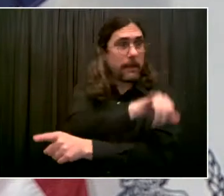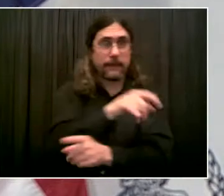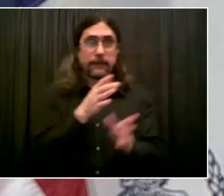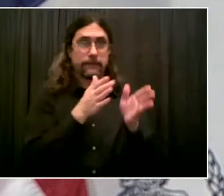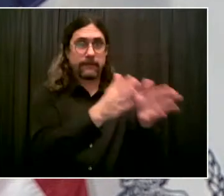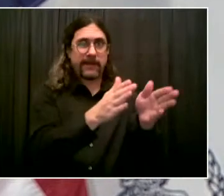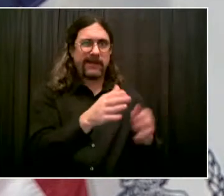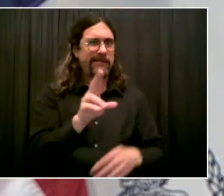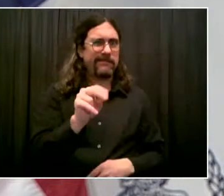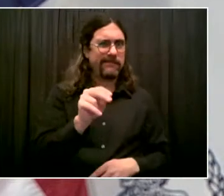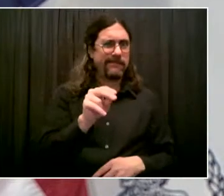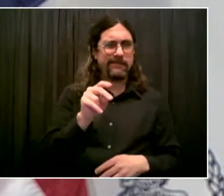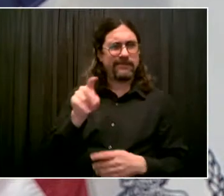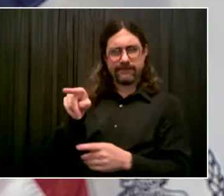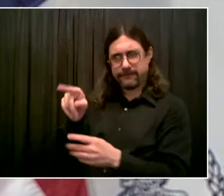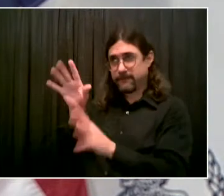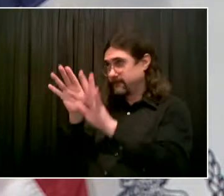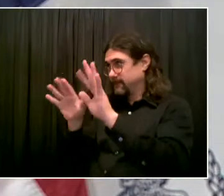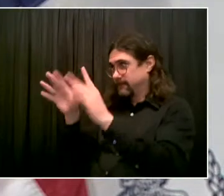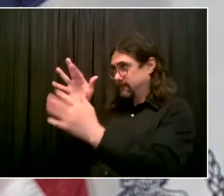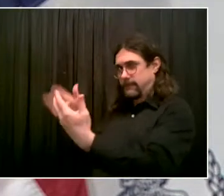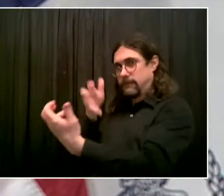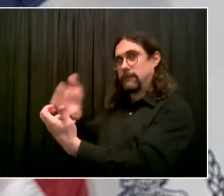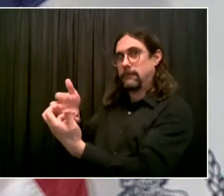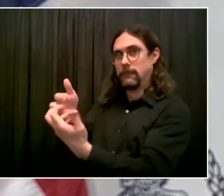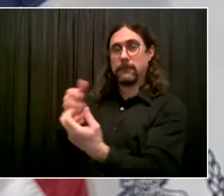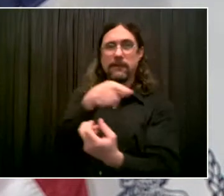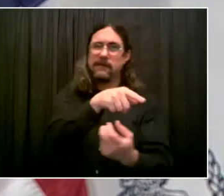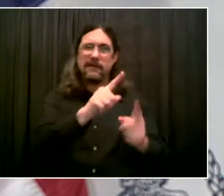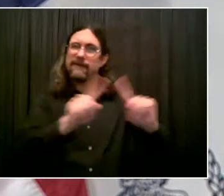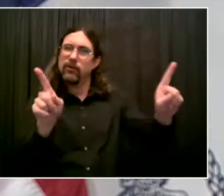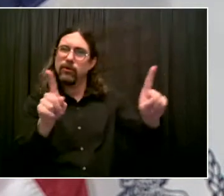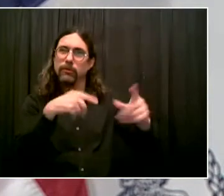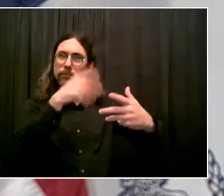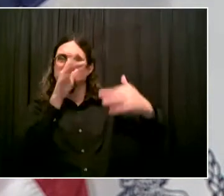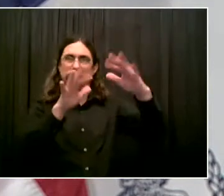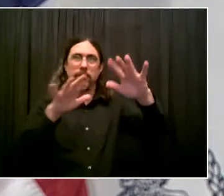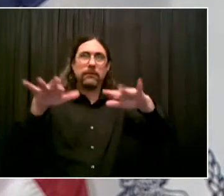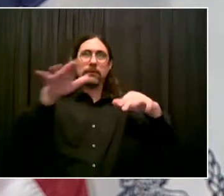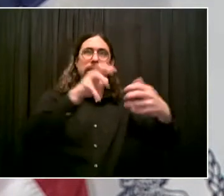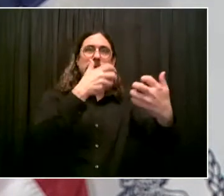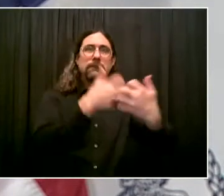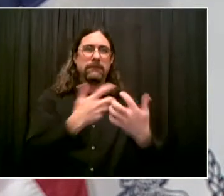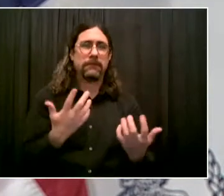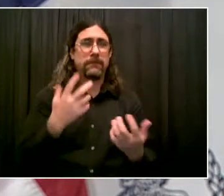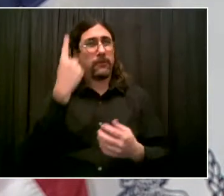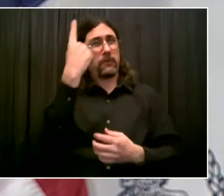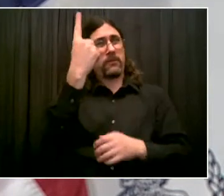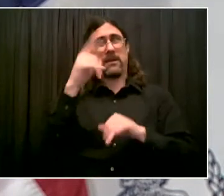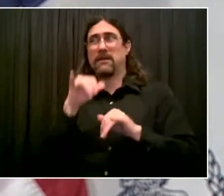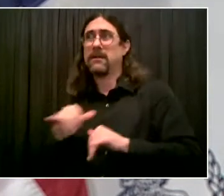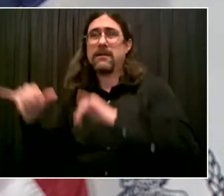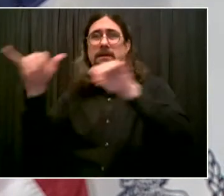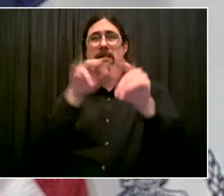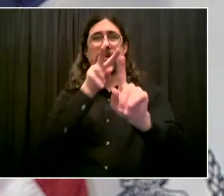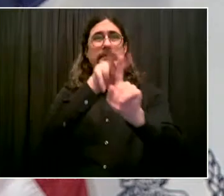DIFFERENT PLACES.